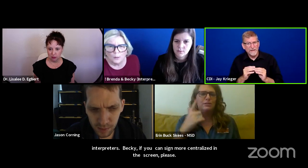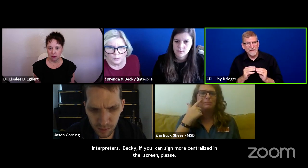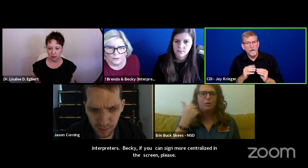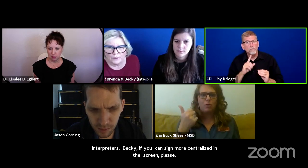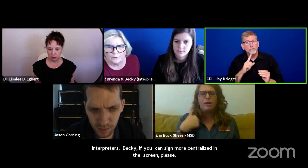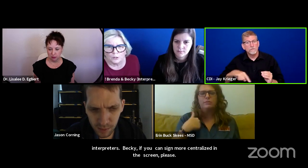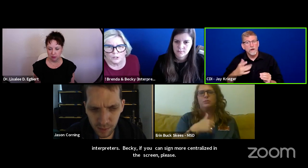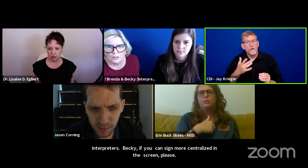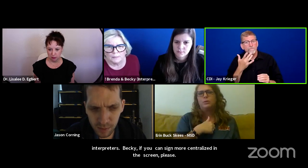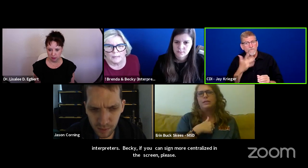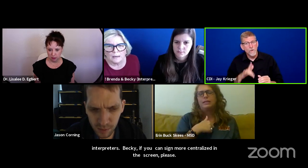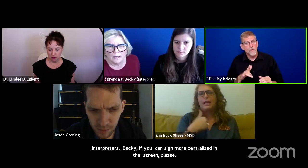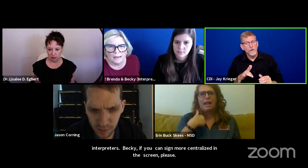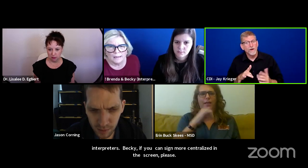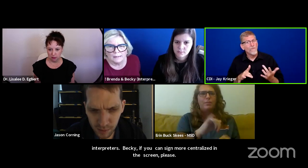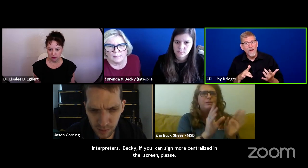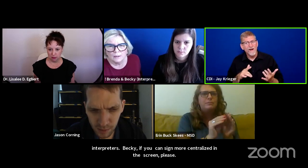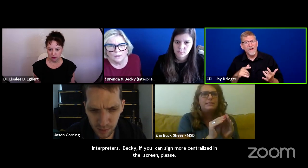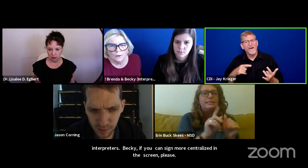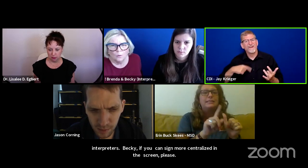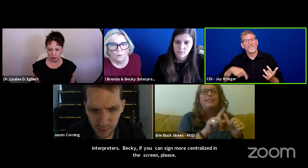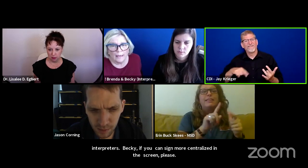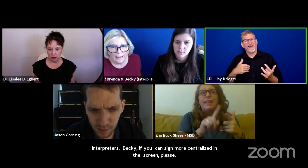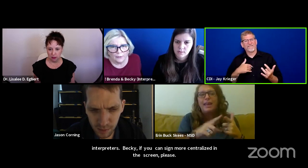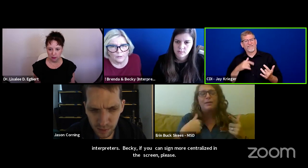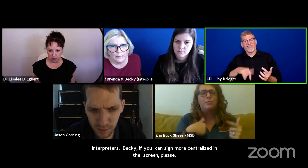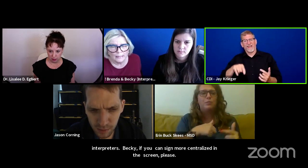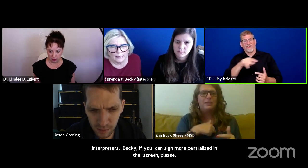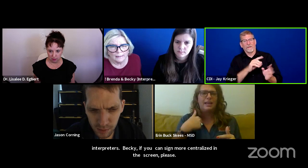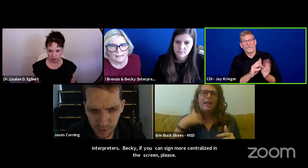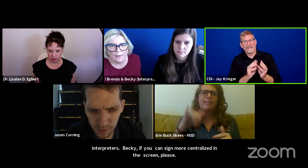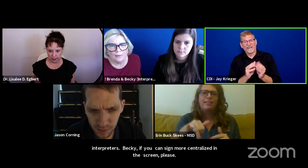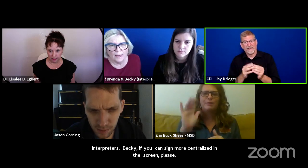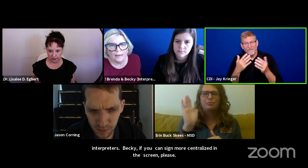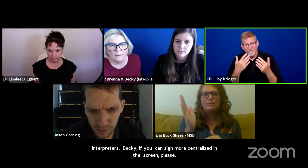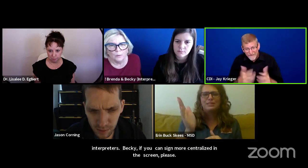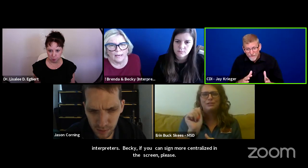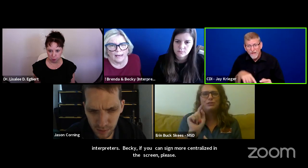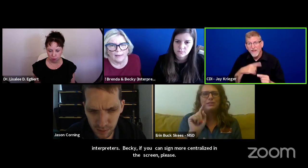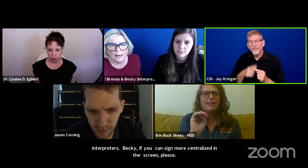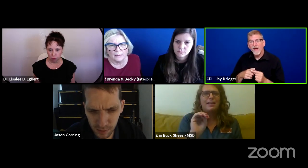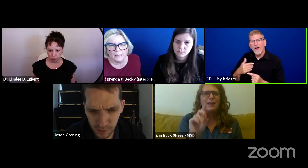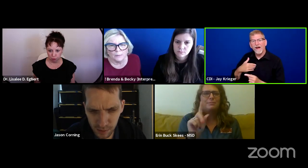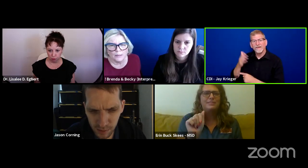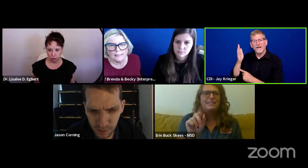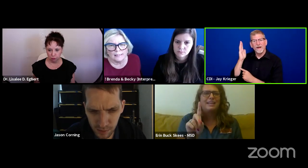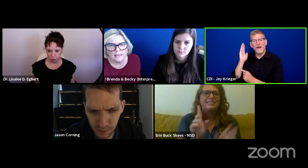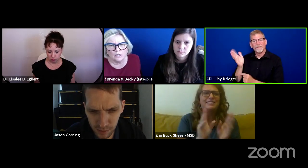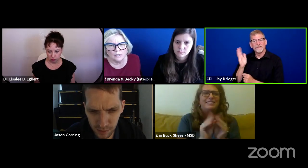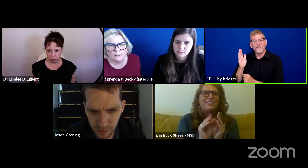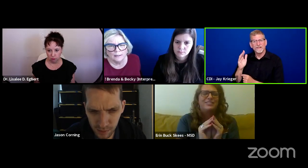We were very fortunate because we had those meetings, and then we had that presentation